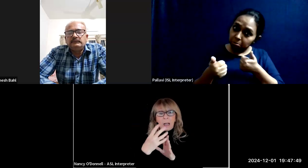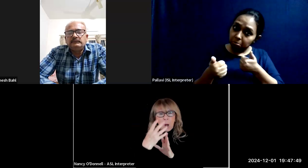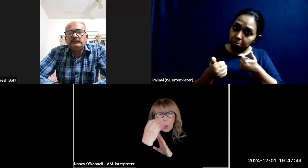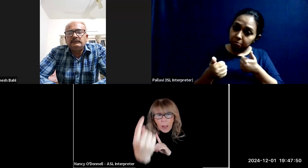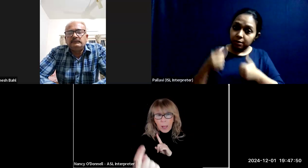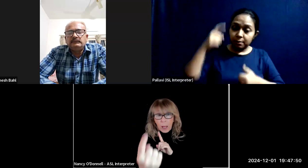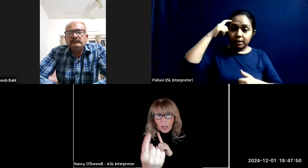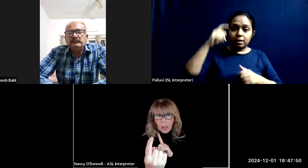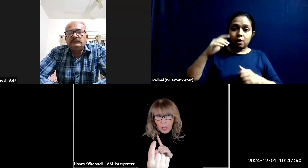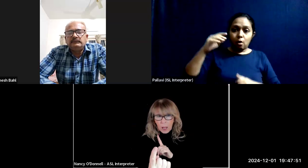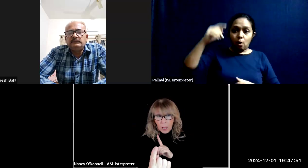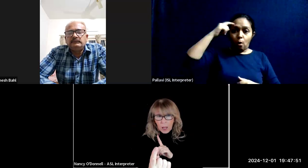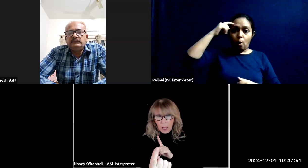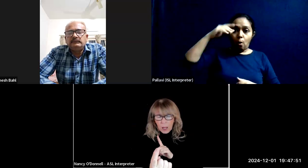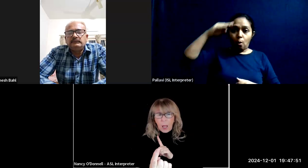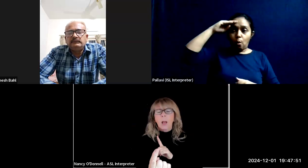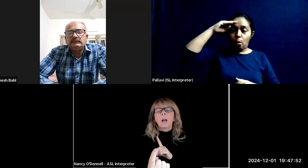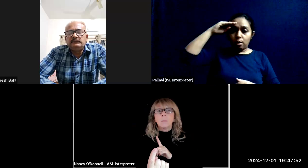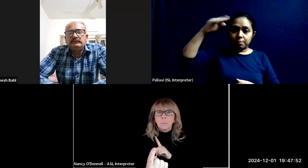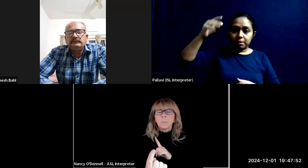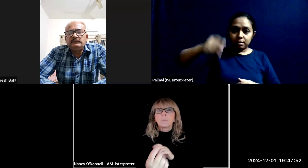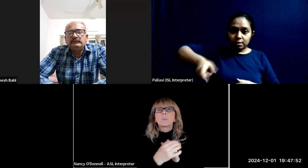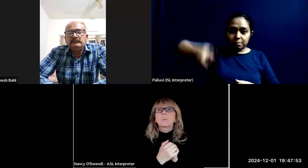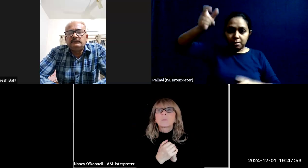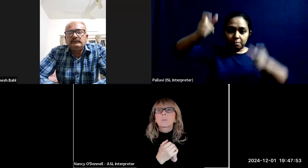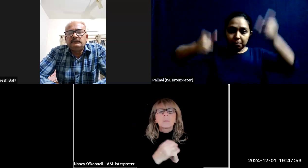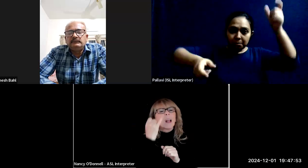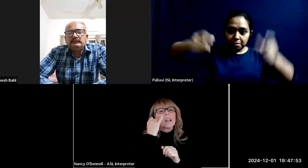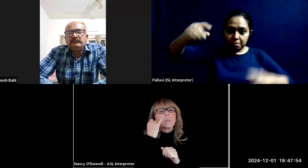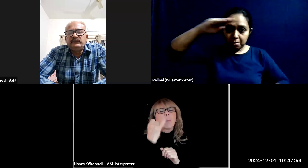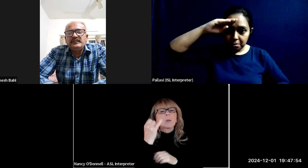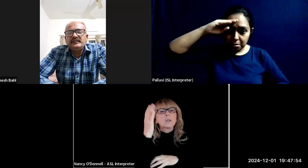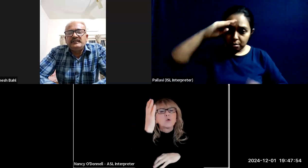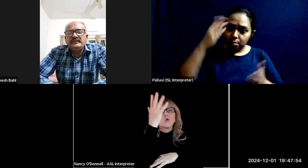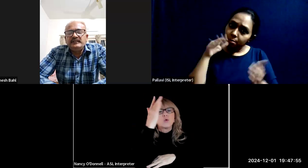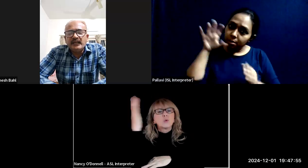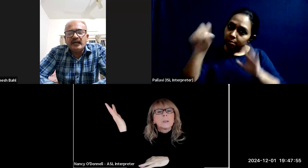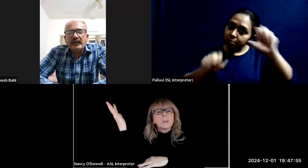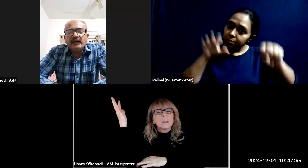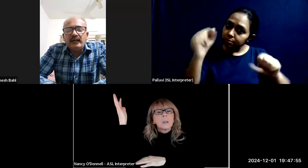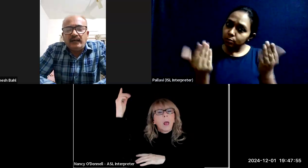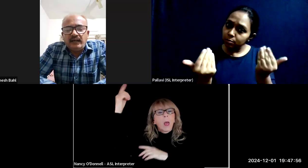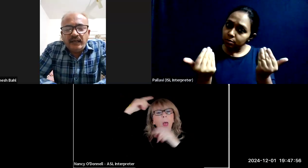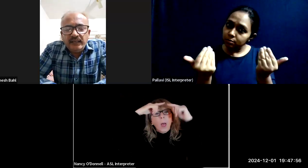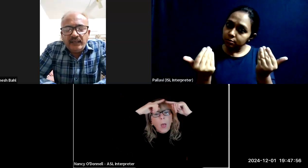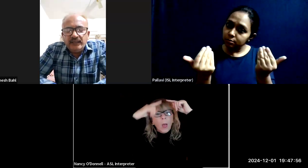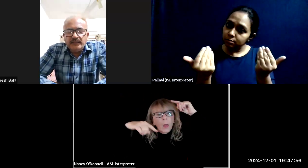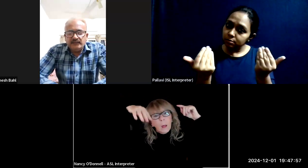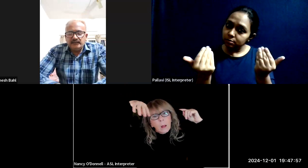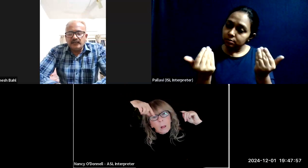obstacles that are hanging close to the head? [Dinesh speaking] Yeah, I'll tell you something